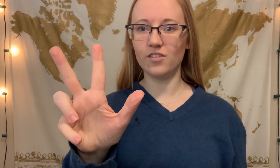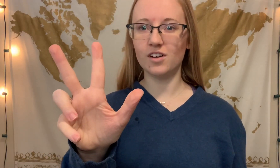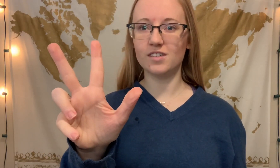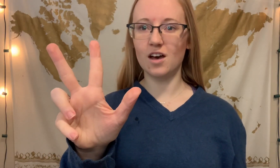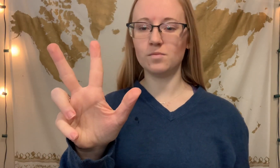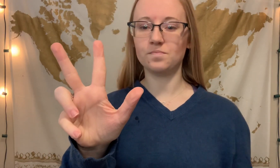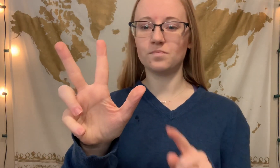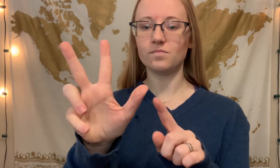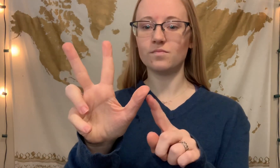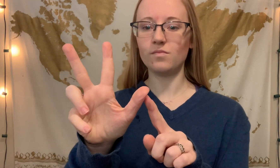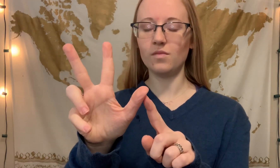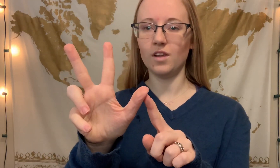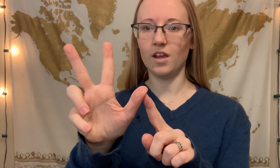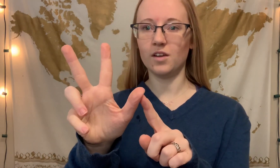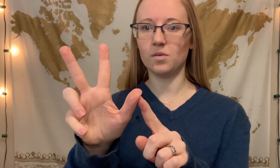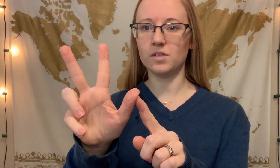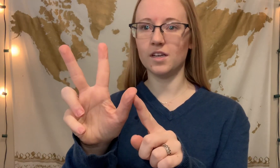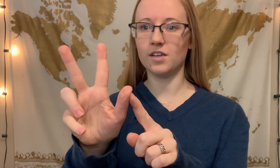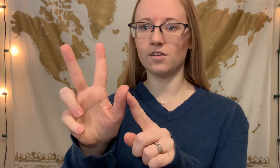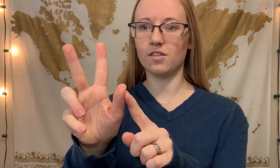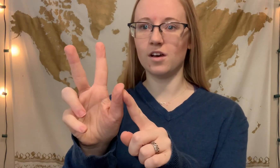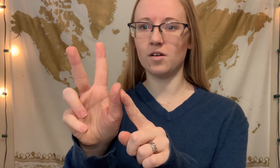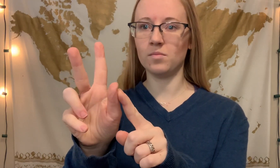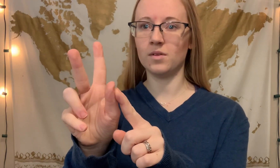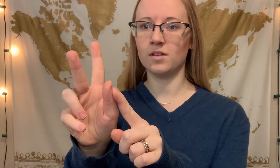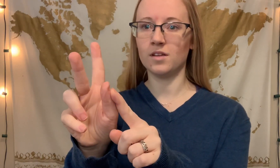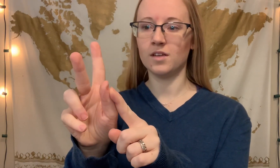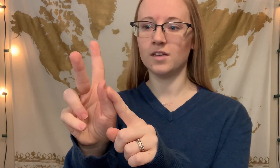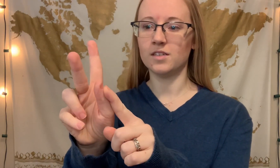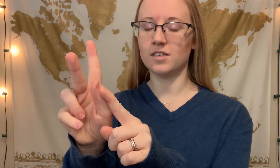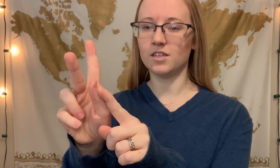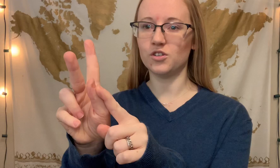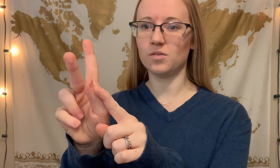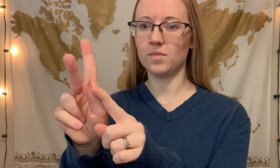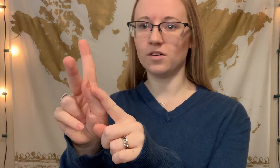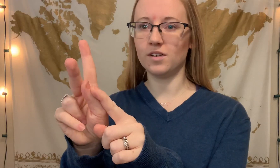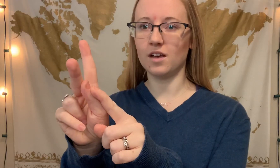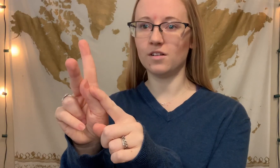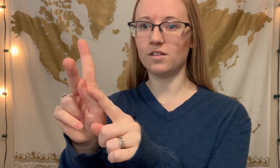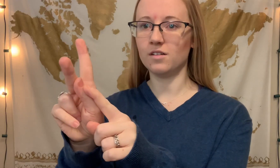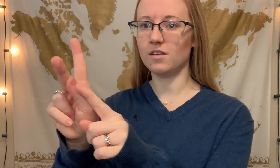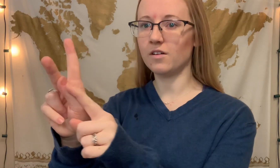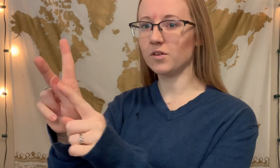fingers up and you will take your thumb to touch the middle knuckle of your